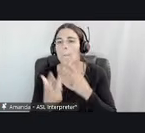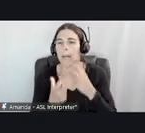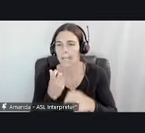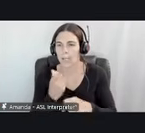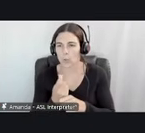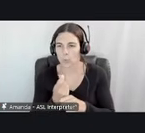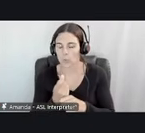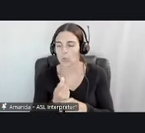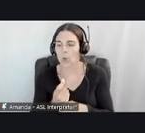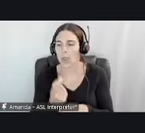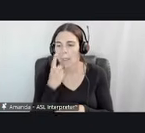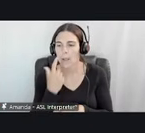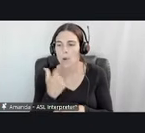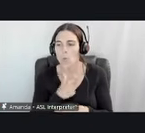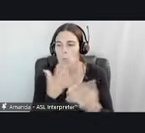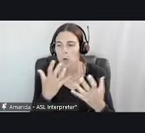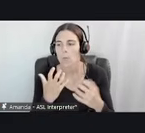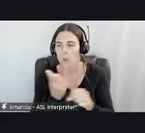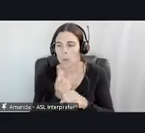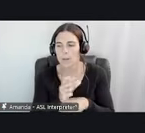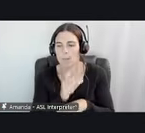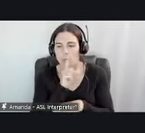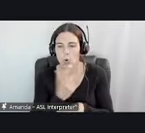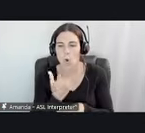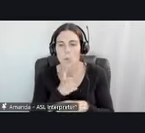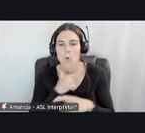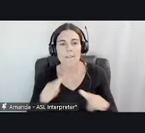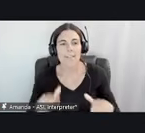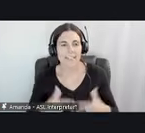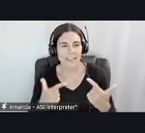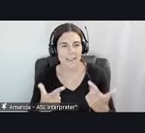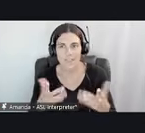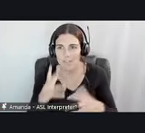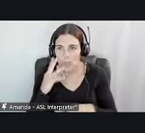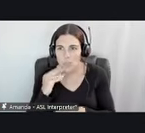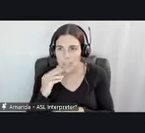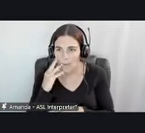think we wanted to make sure because we have lived experience where there have been many wonderful